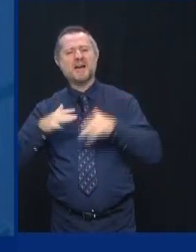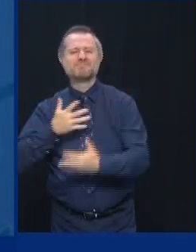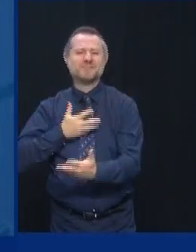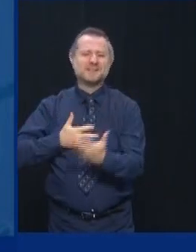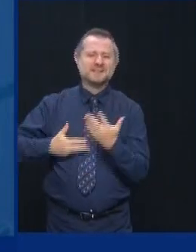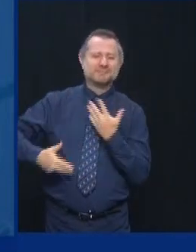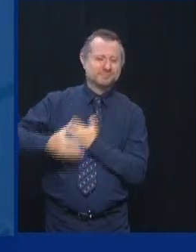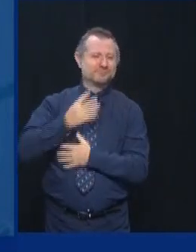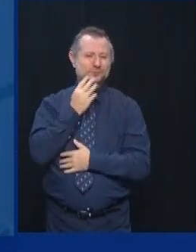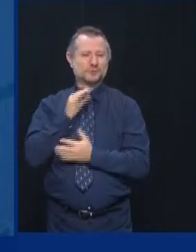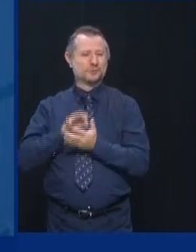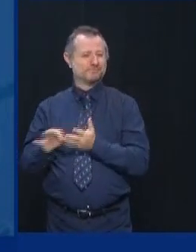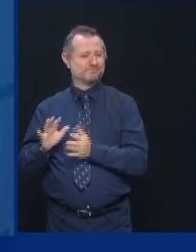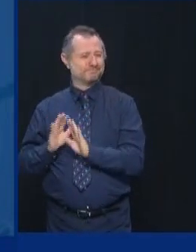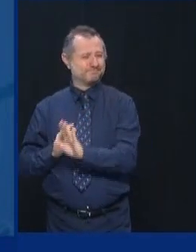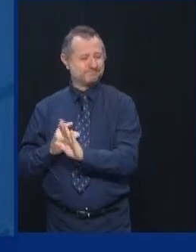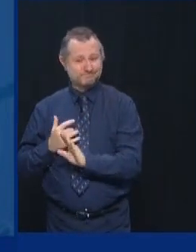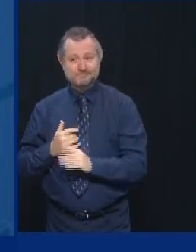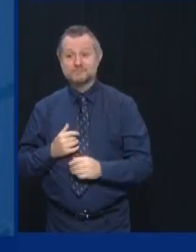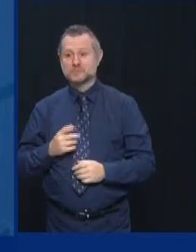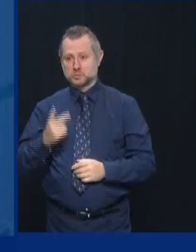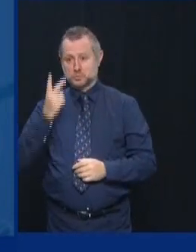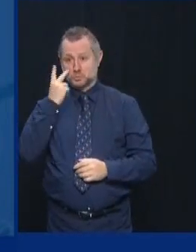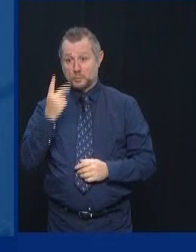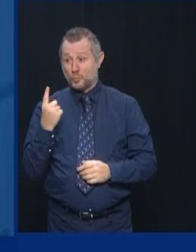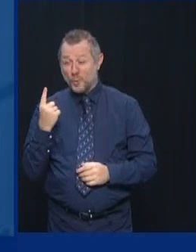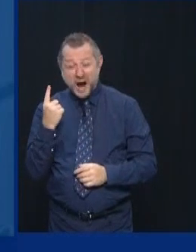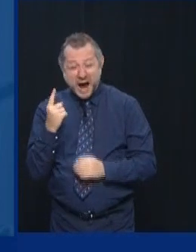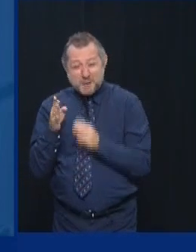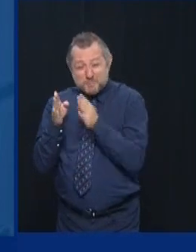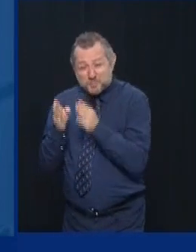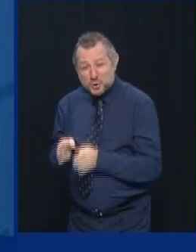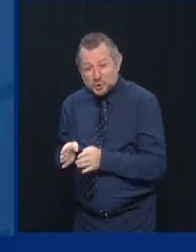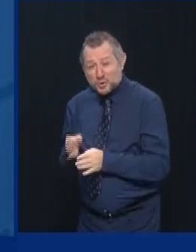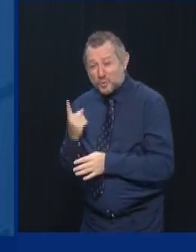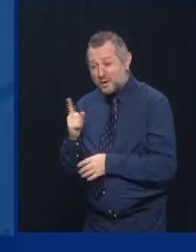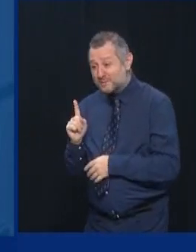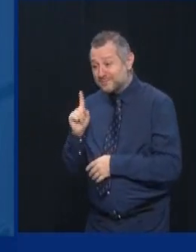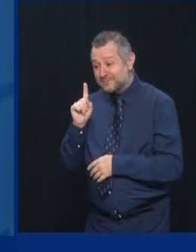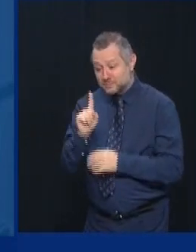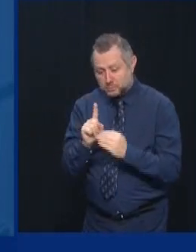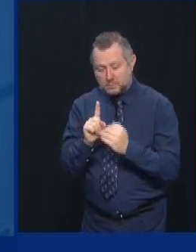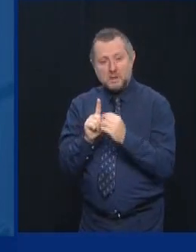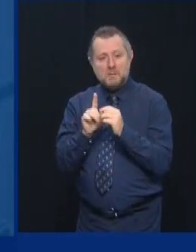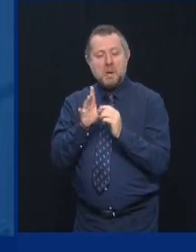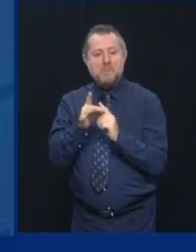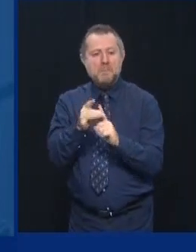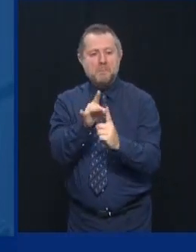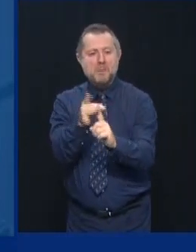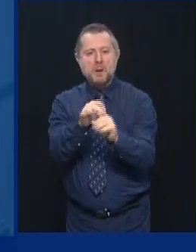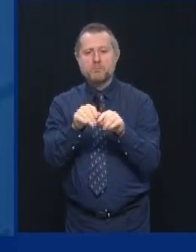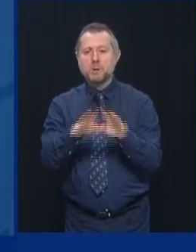HUNDREDS OF PEOPLE. ORTHODOX JEWISH GATHERINGS OFTEN ARE VERY, VERY LARGE.